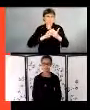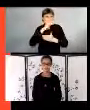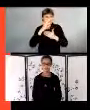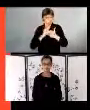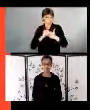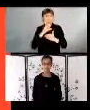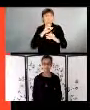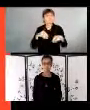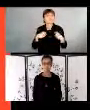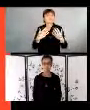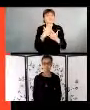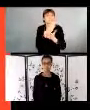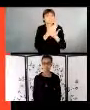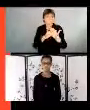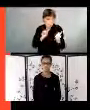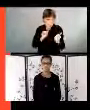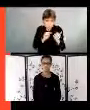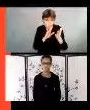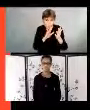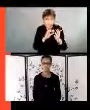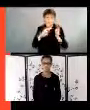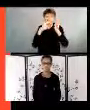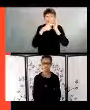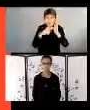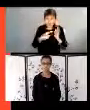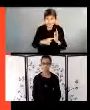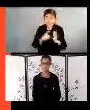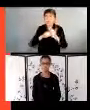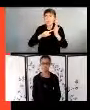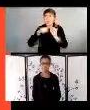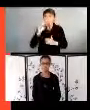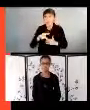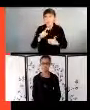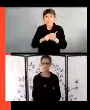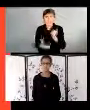some approaches, examples and questions that might be helpful to consider when determining